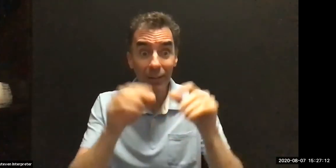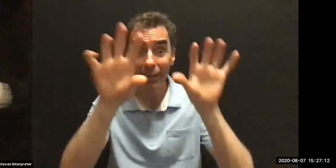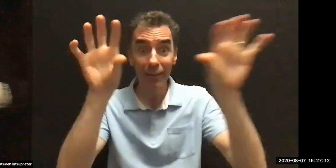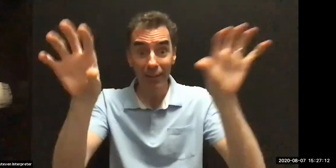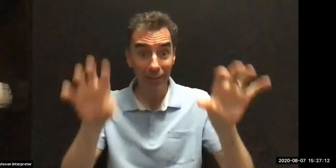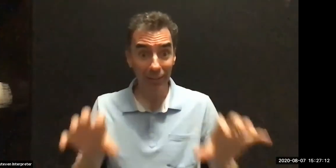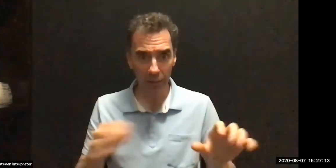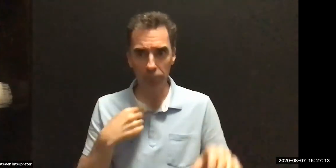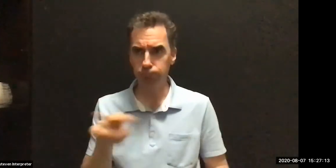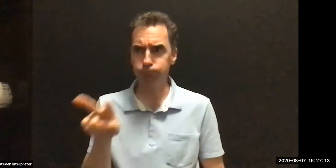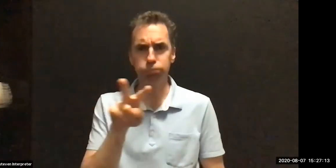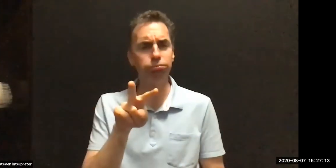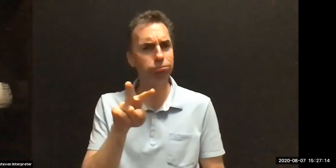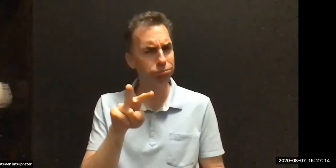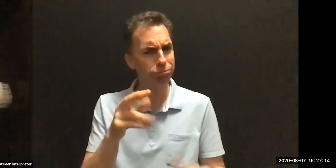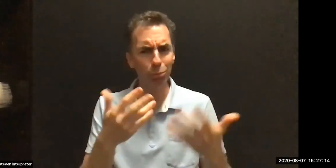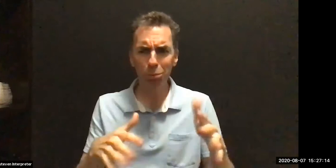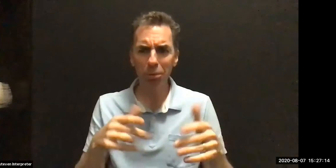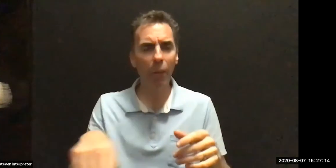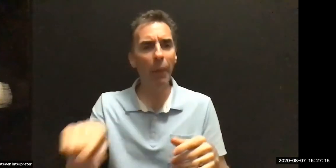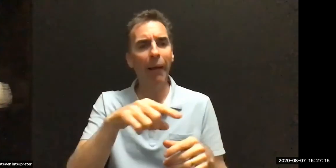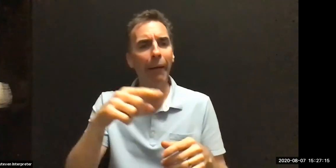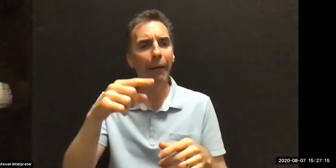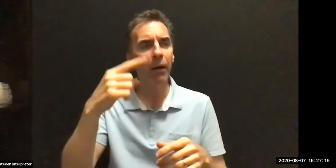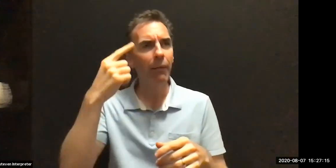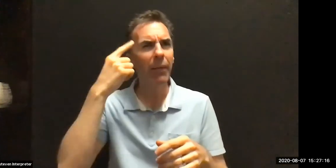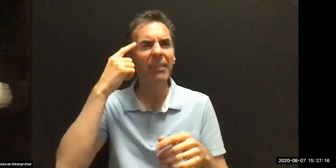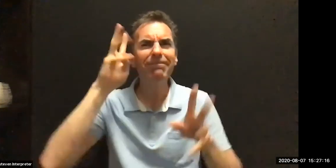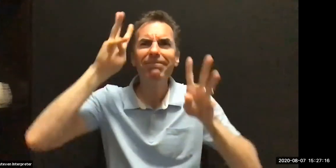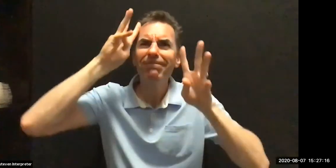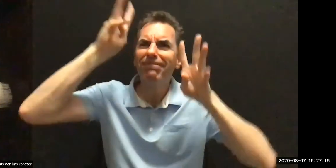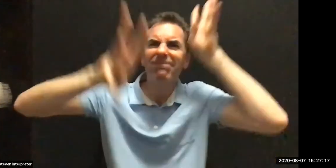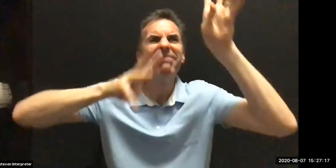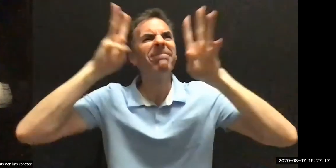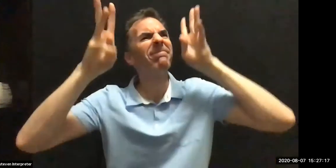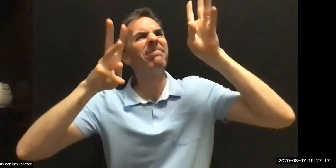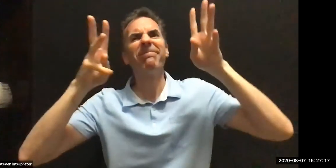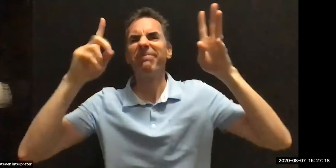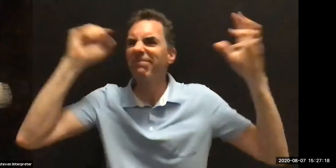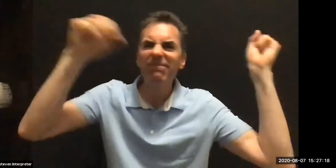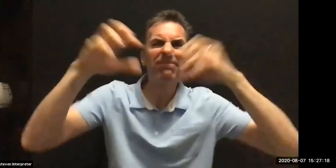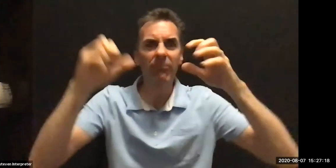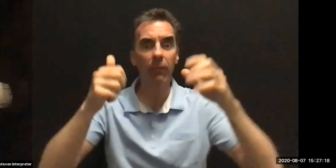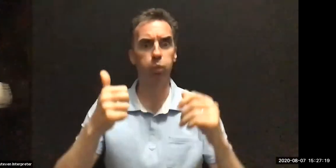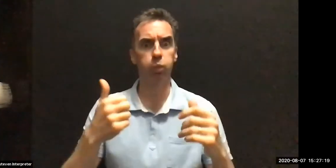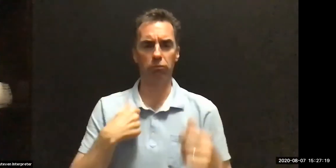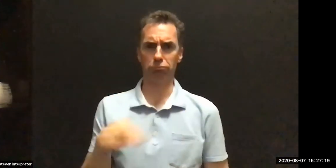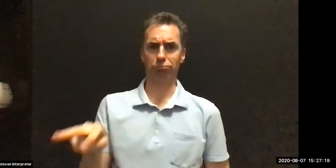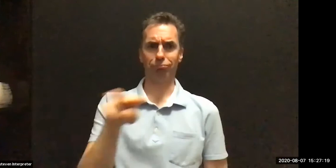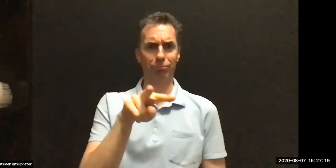Cris Monahan Bremer: Progressive minded people which you know you need. Now, in this day and age. So I just want to thank everyone and